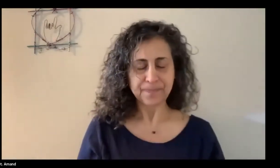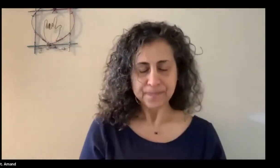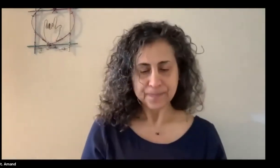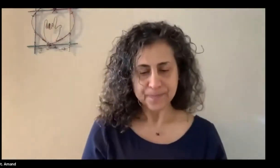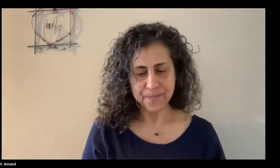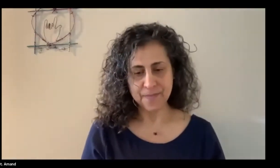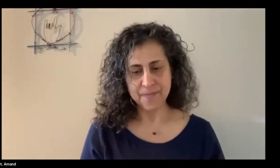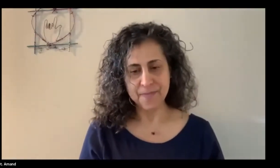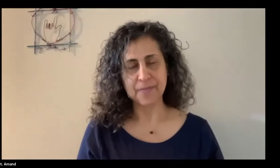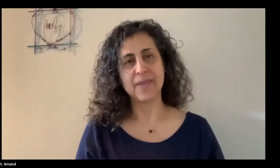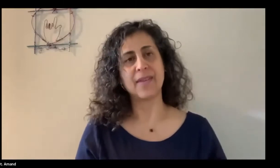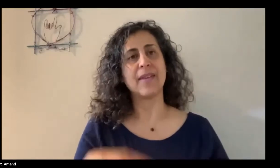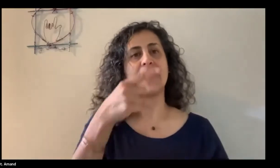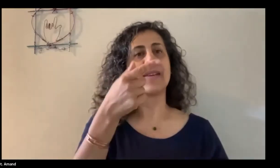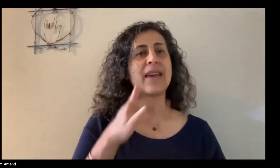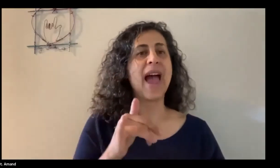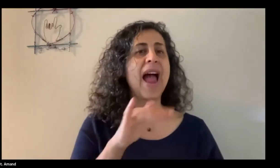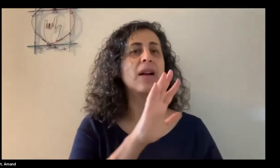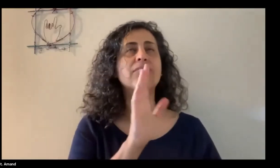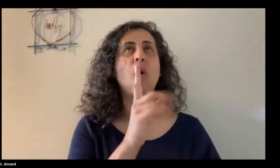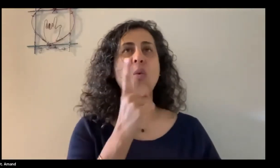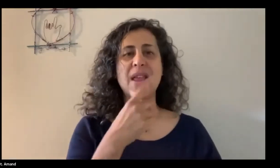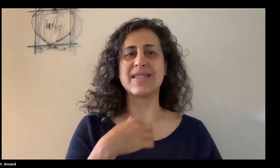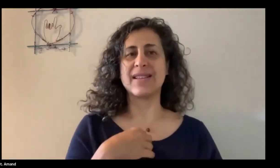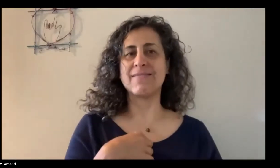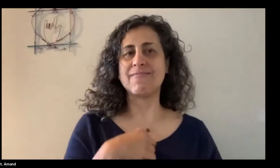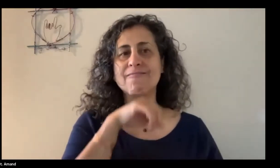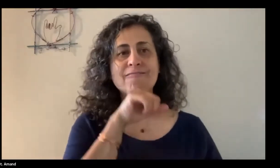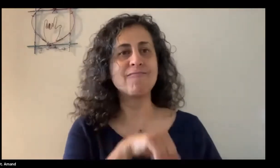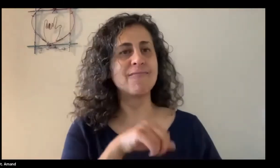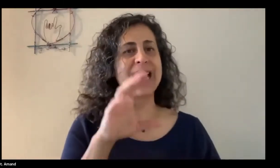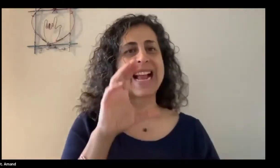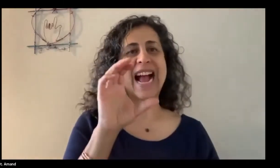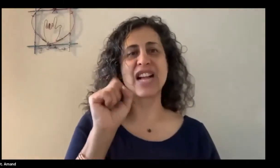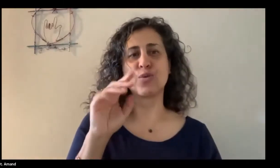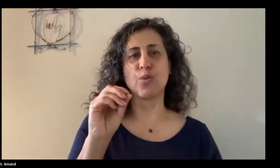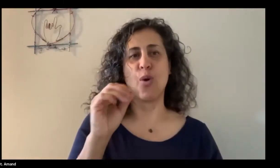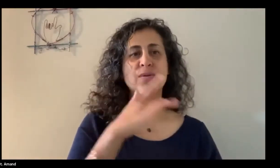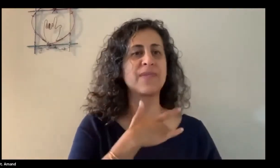or, you know, leftover pieces of things, so they could make their own artwork cheaper than regular.